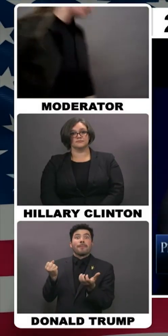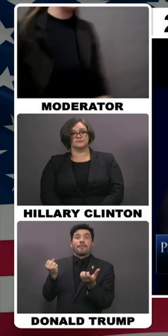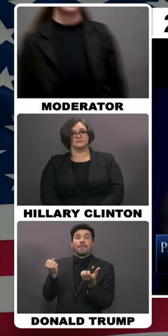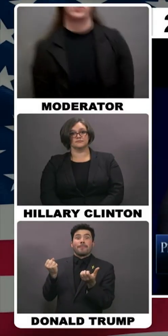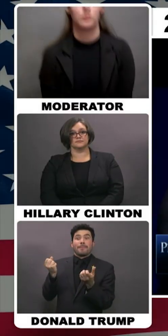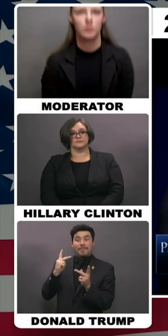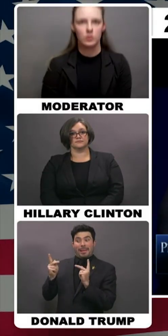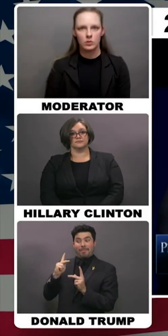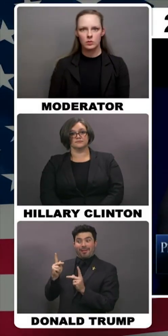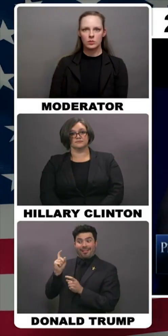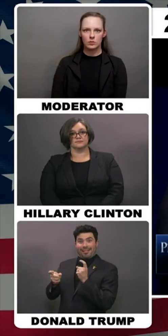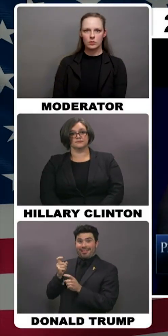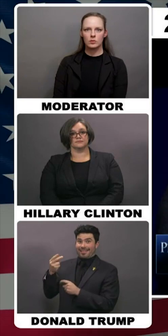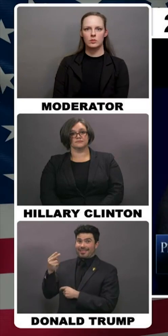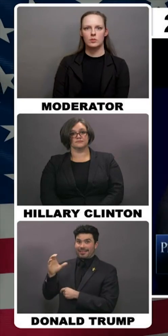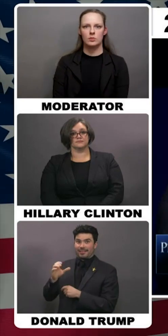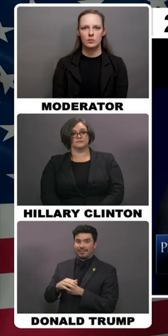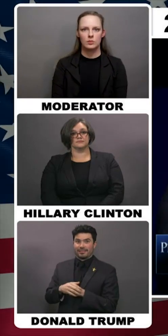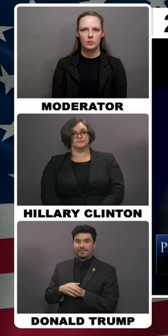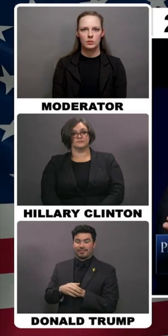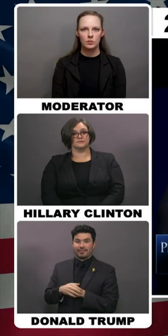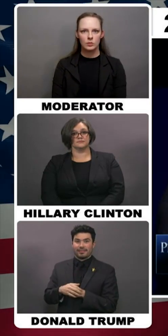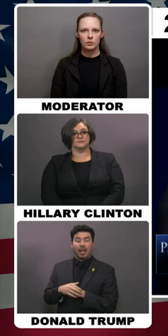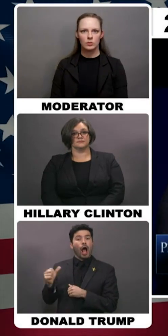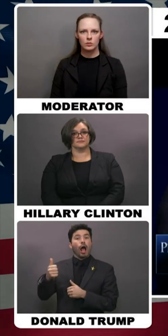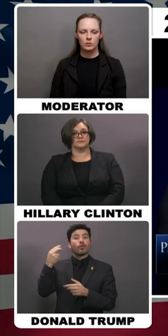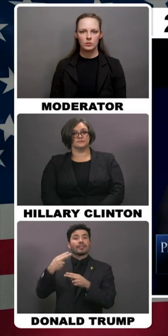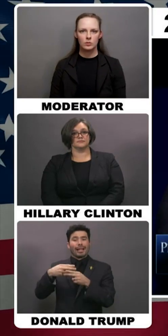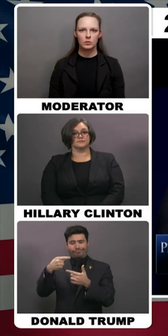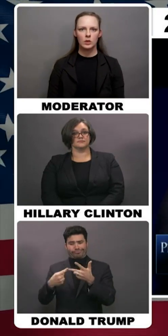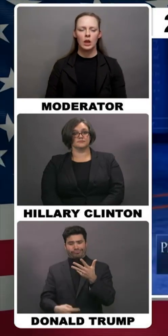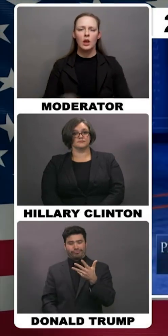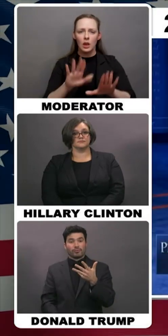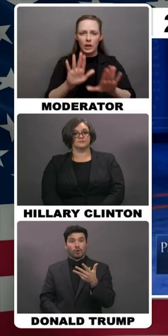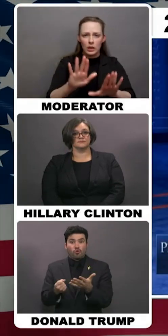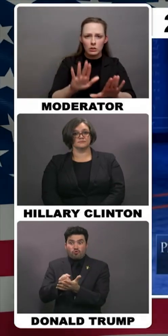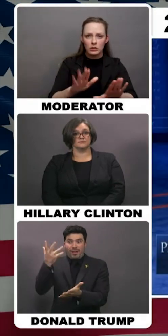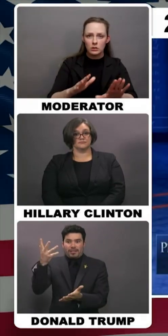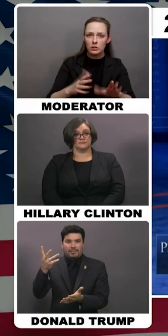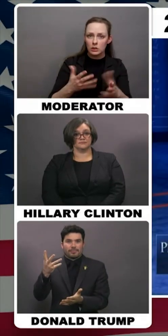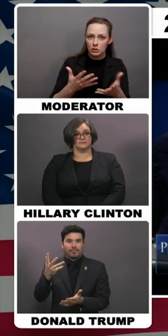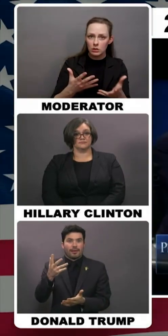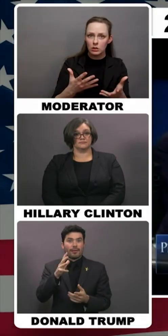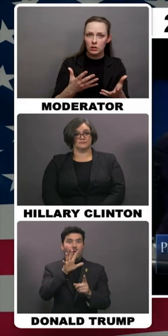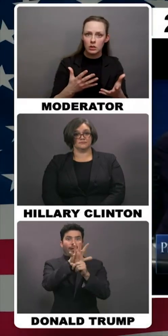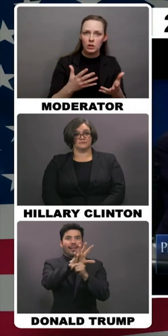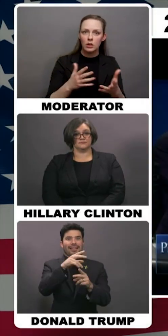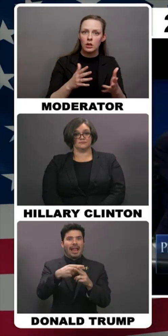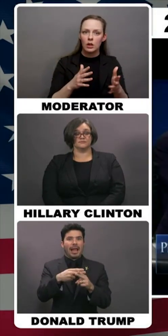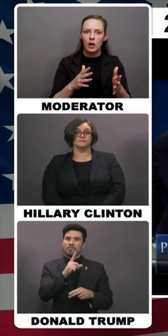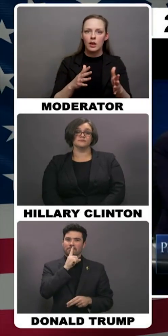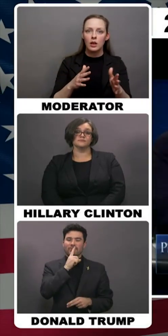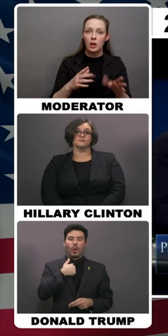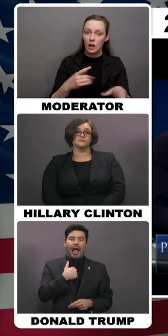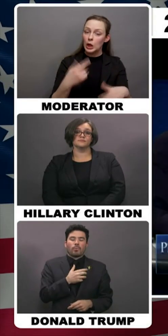because they're rich, but they're not famous. So we won't make 'em famous. Can You, can you say how many years you have avoided paying personal federal income taxes?